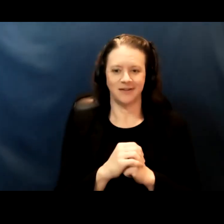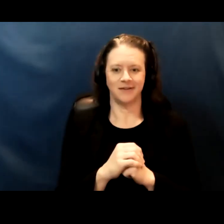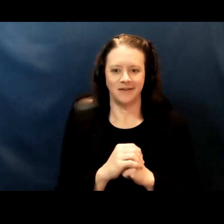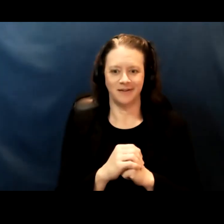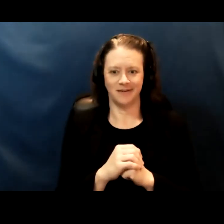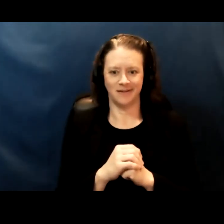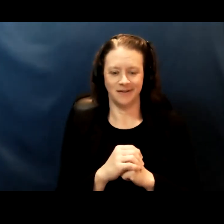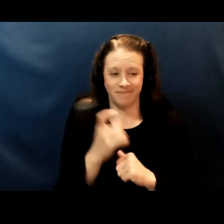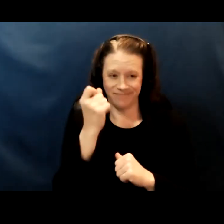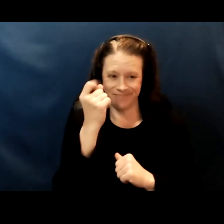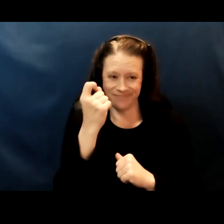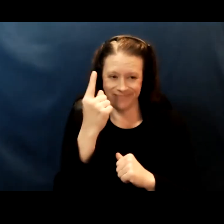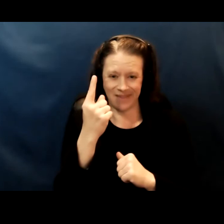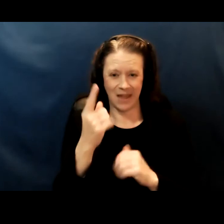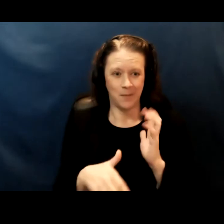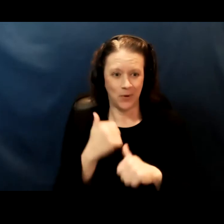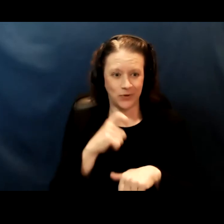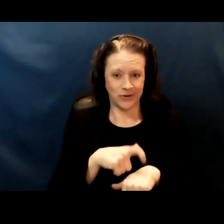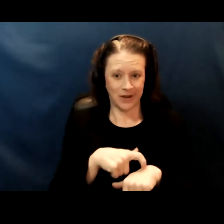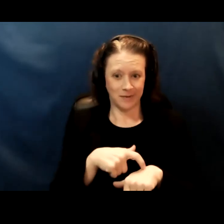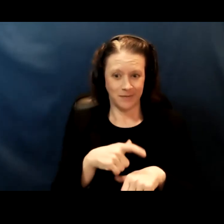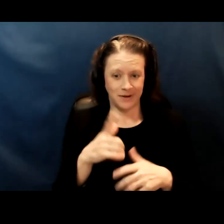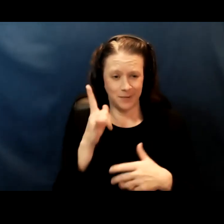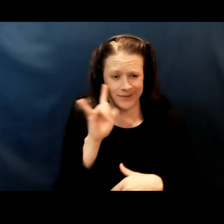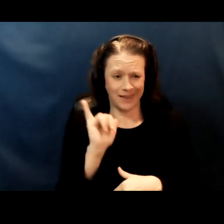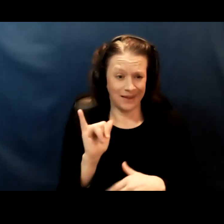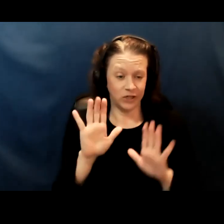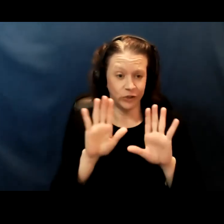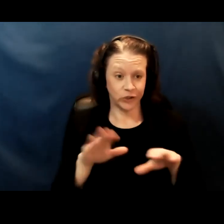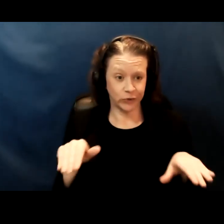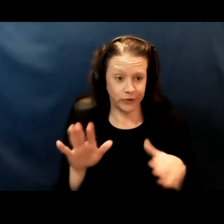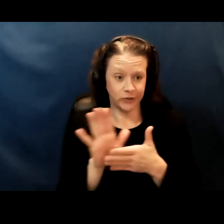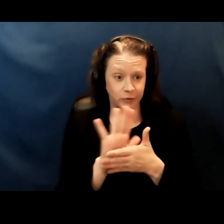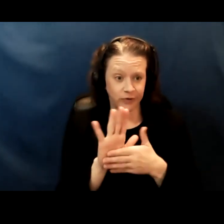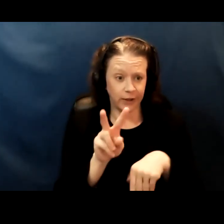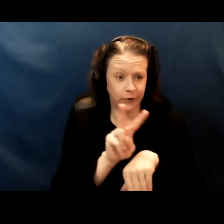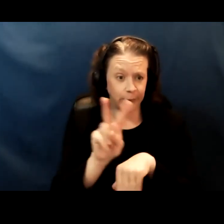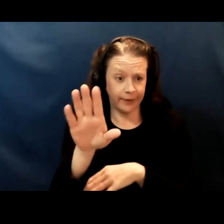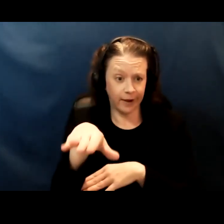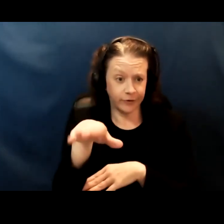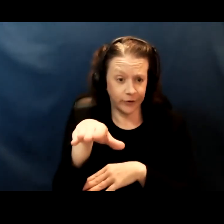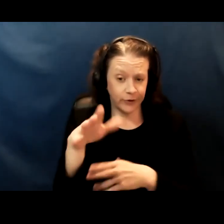on a Wednesday. Which was super convenient. But I loved it. It